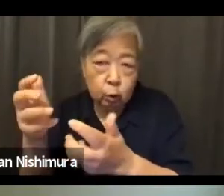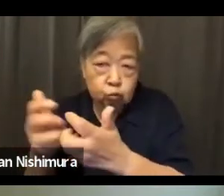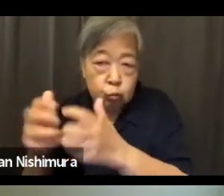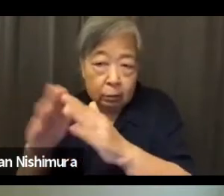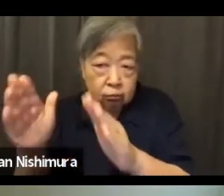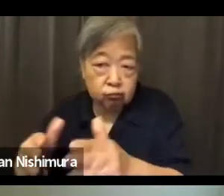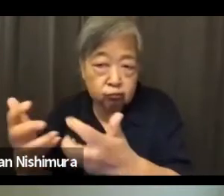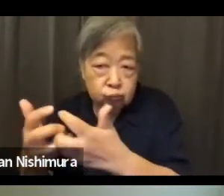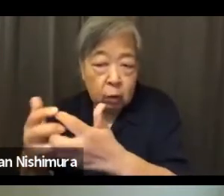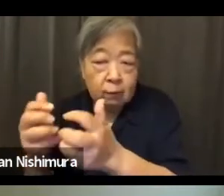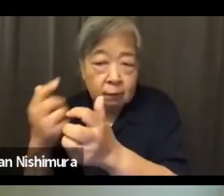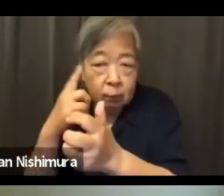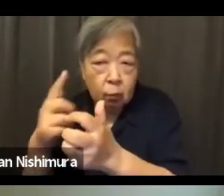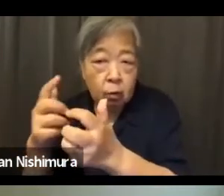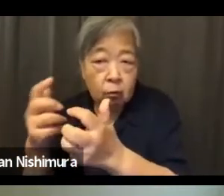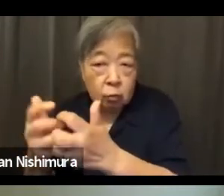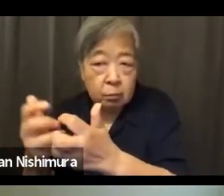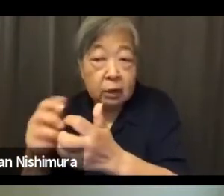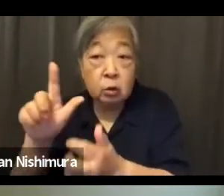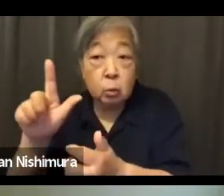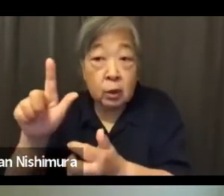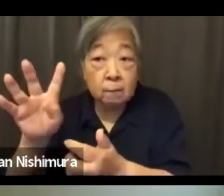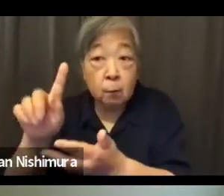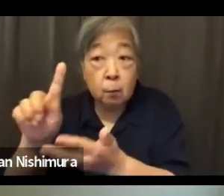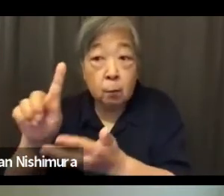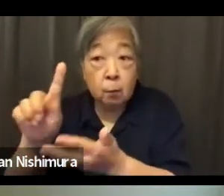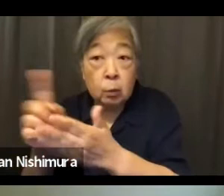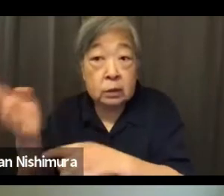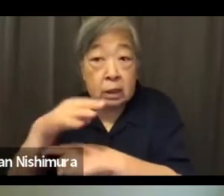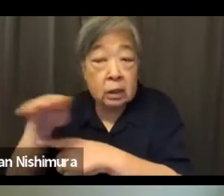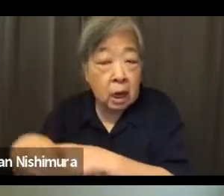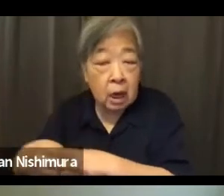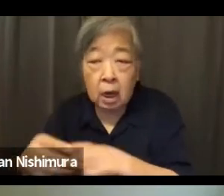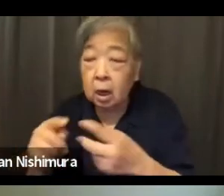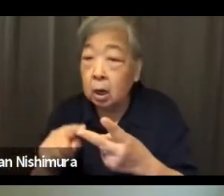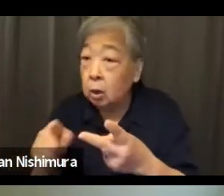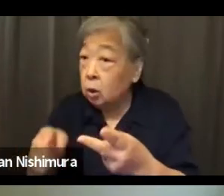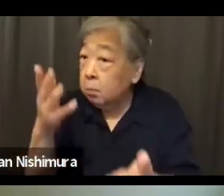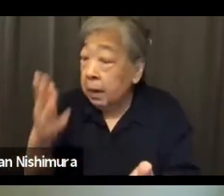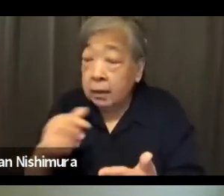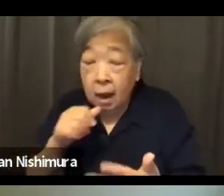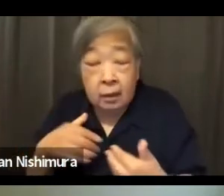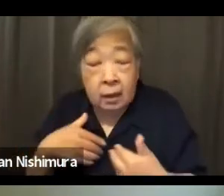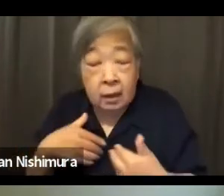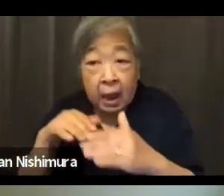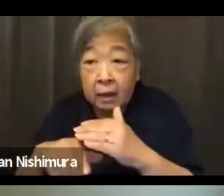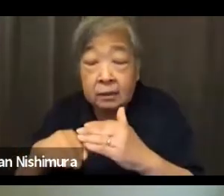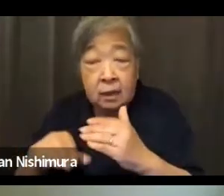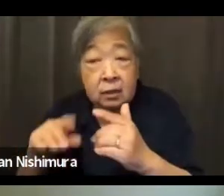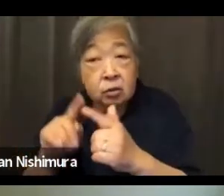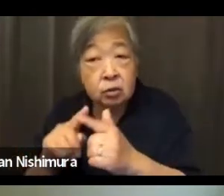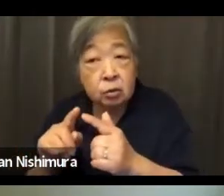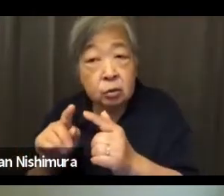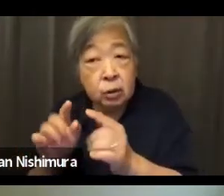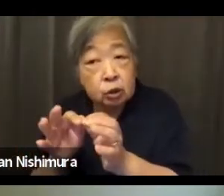You may not have an ASL, access to an ASL interpreter, during the extracurricular and social, so